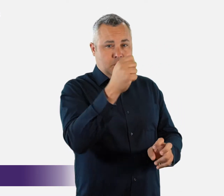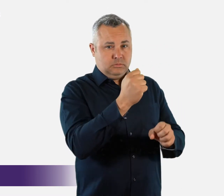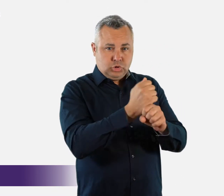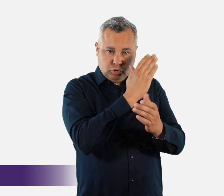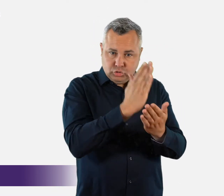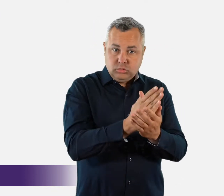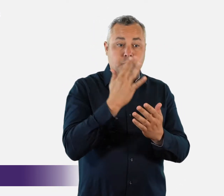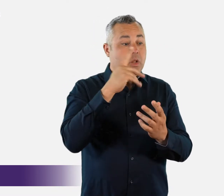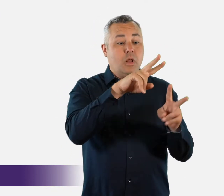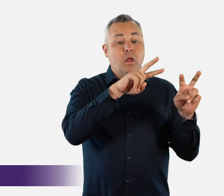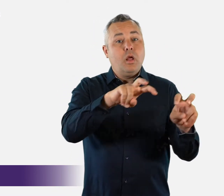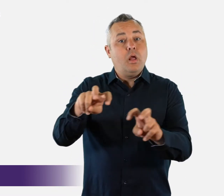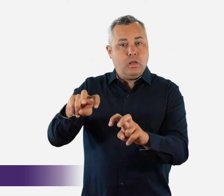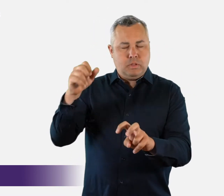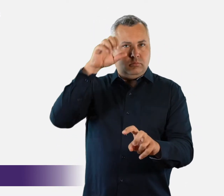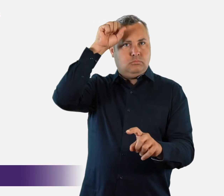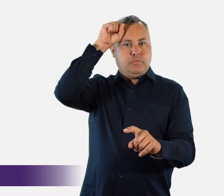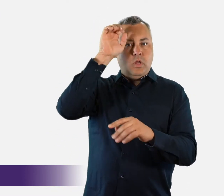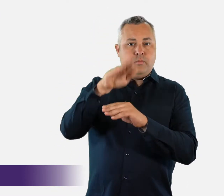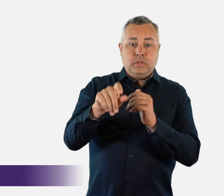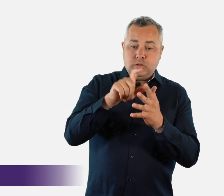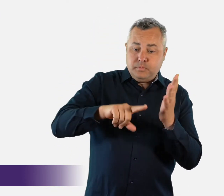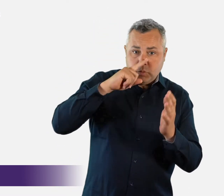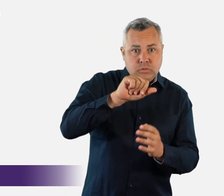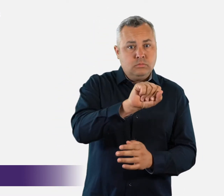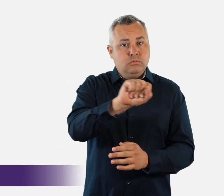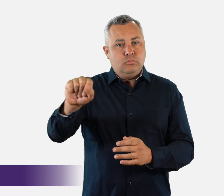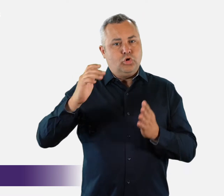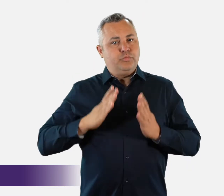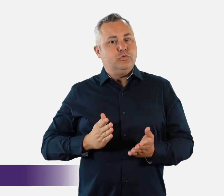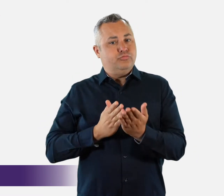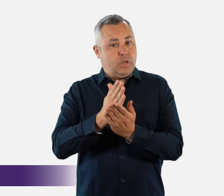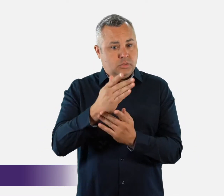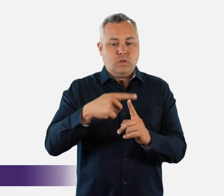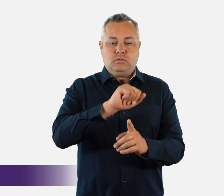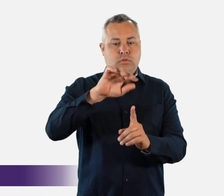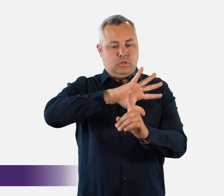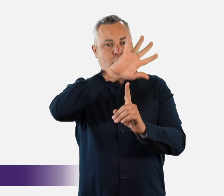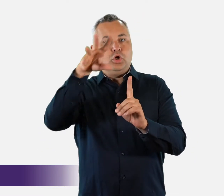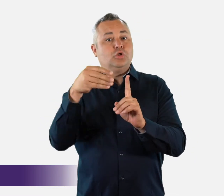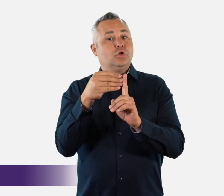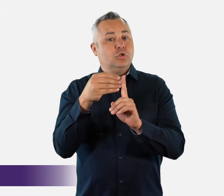take a human rights-based approach and an intersectional approach to its inquiry.